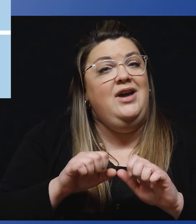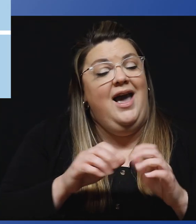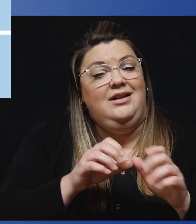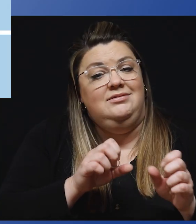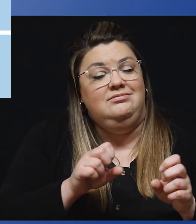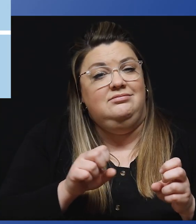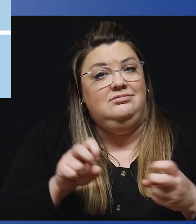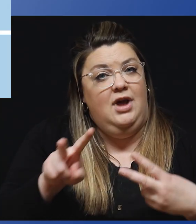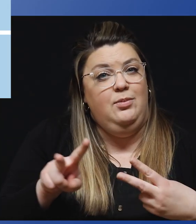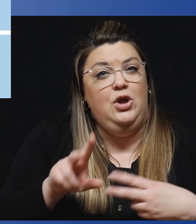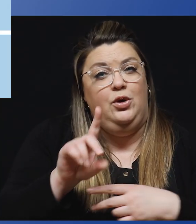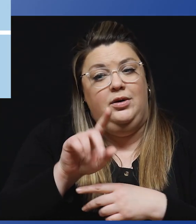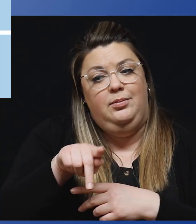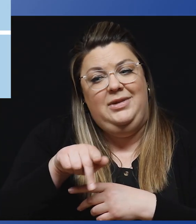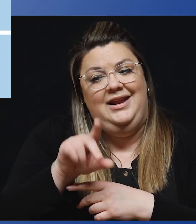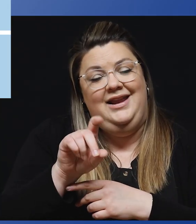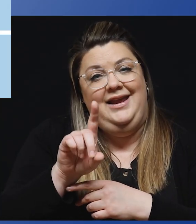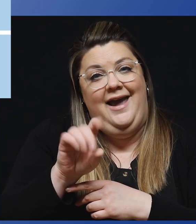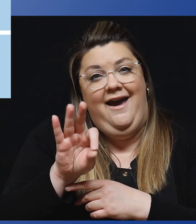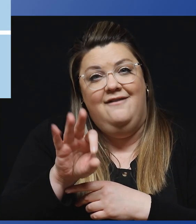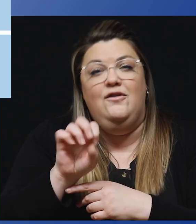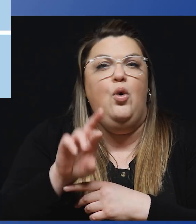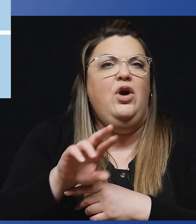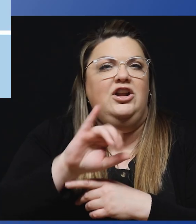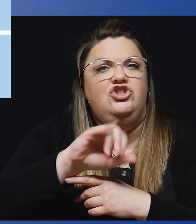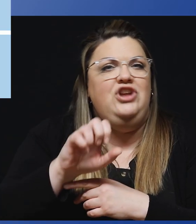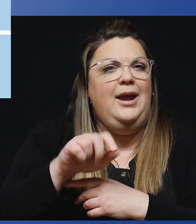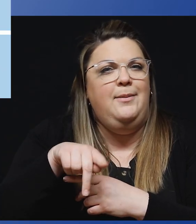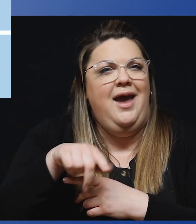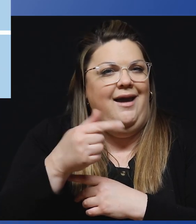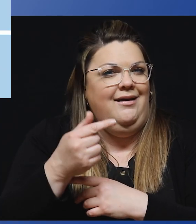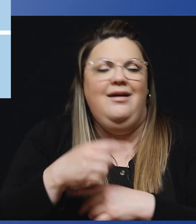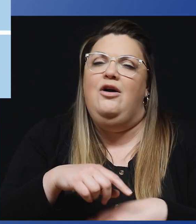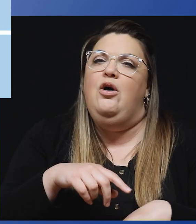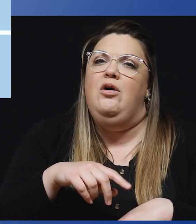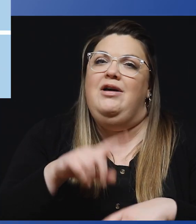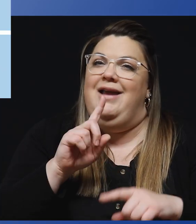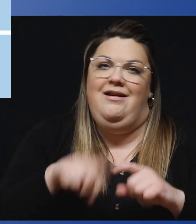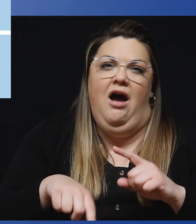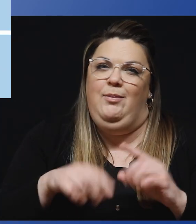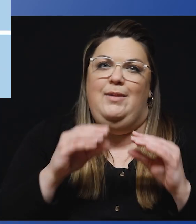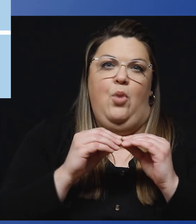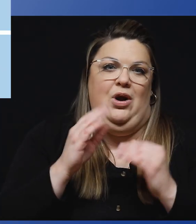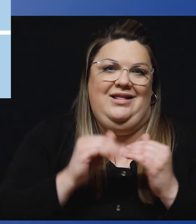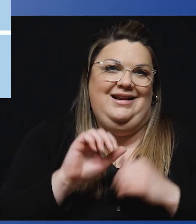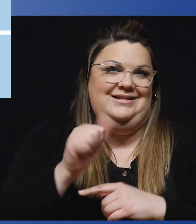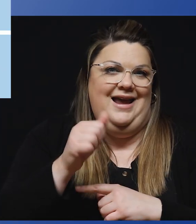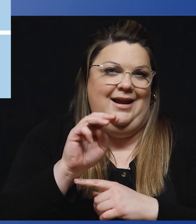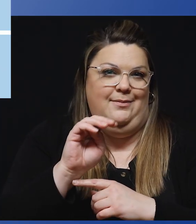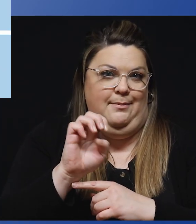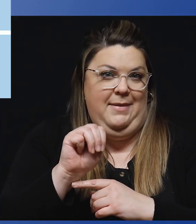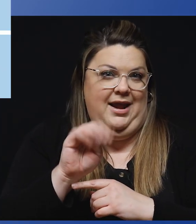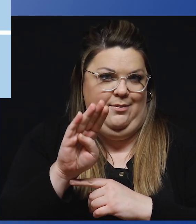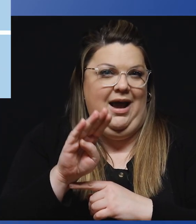and cannot exceed 10 megabytes. Once you have completed this step, please click Save and Continue.